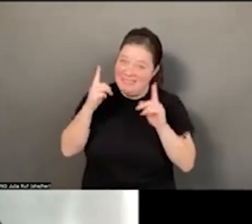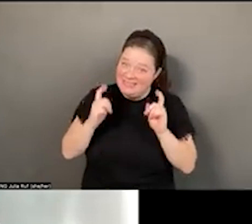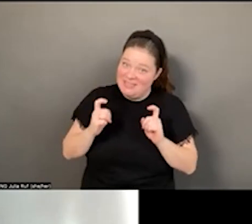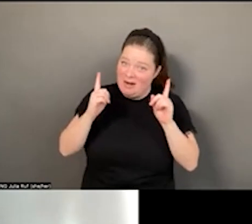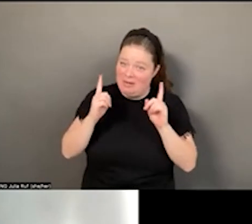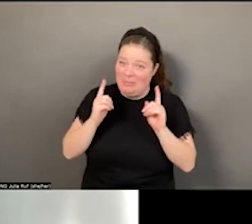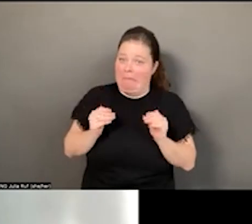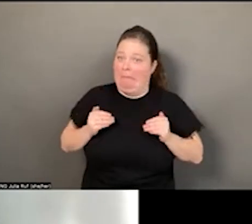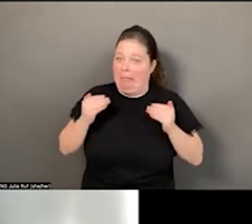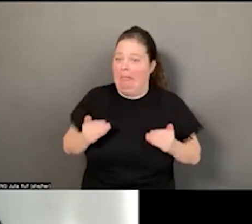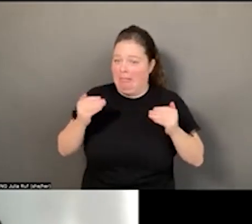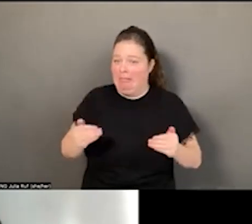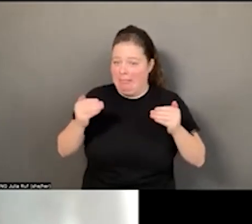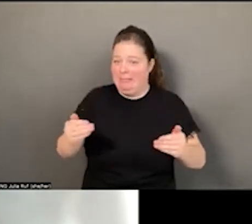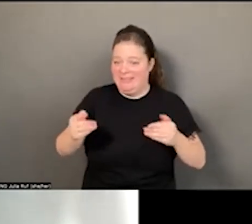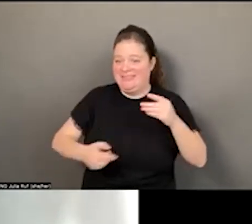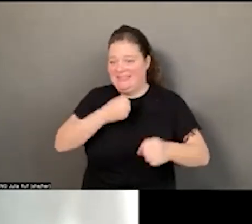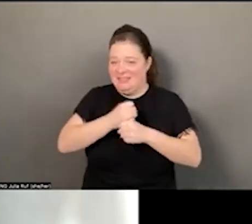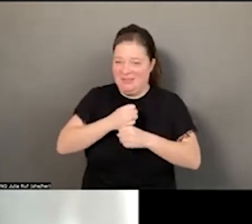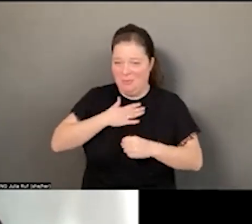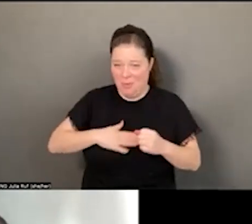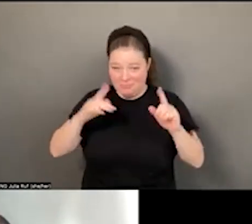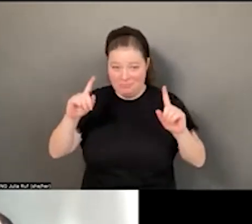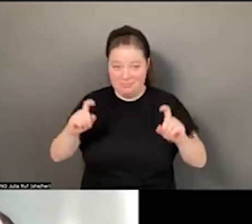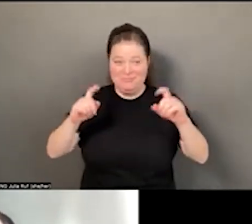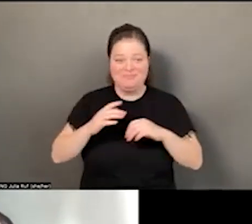at least publicly, is the Accessibility Center.